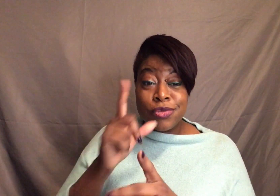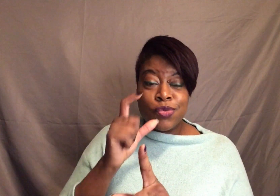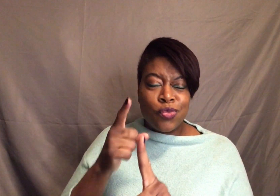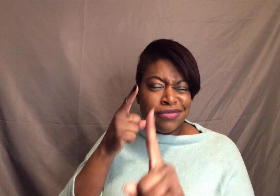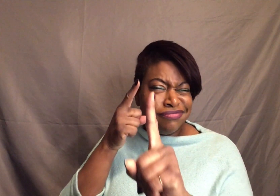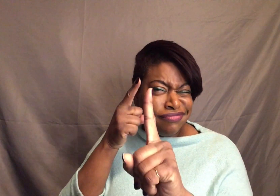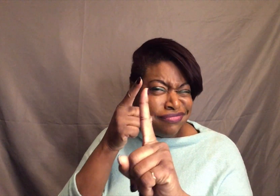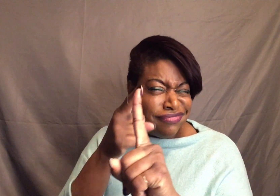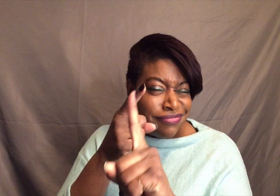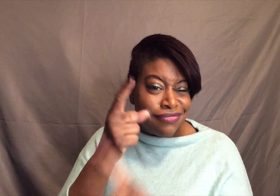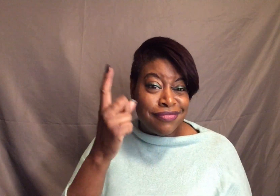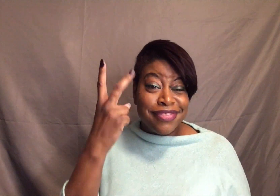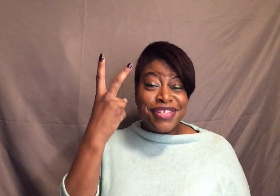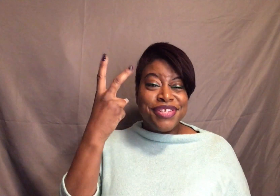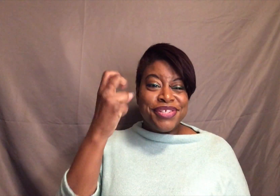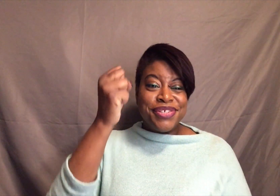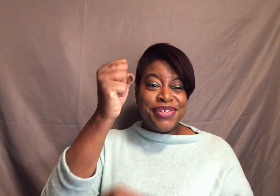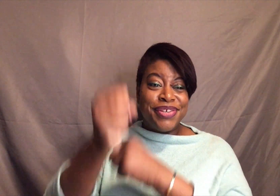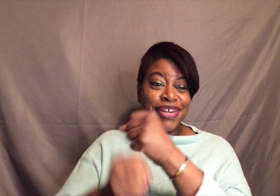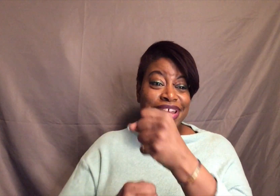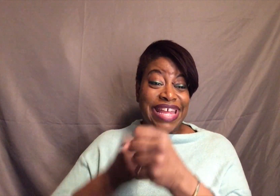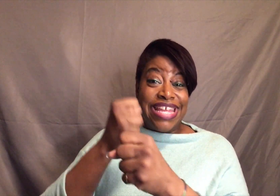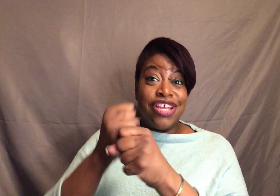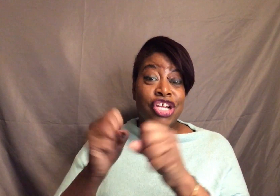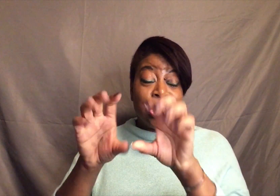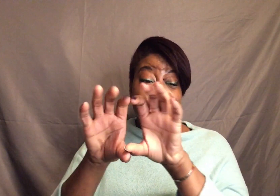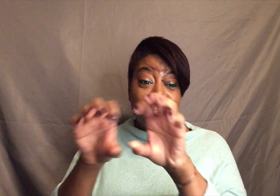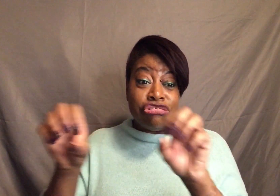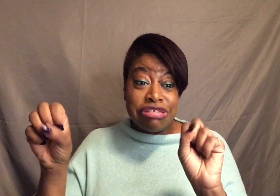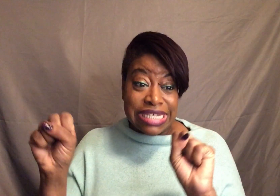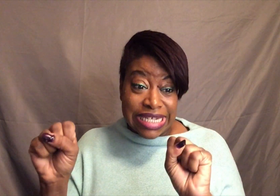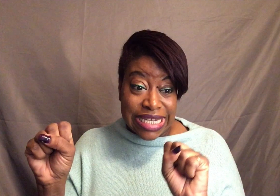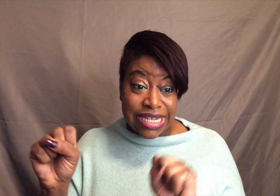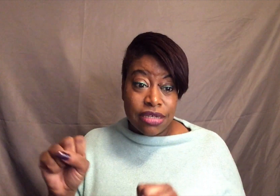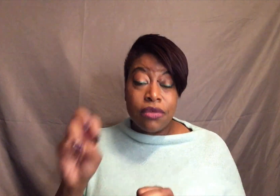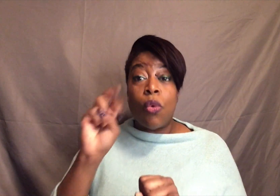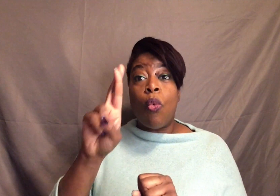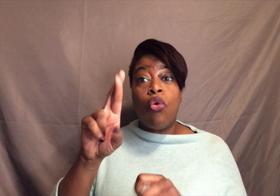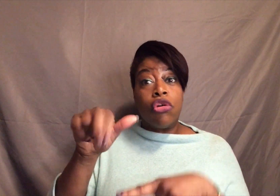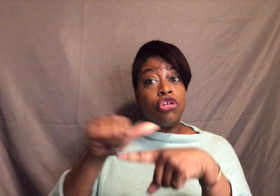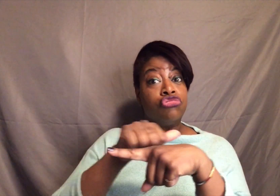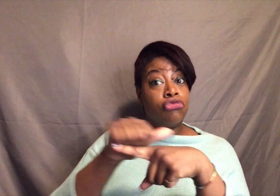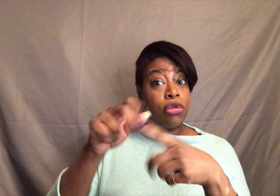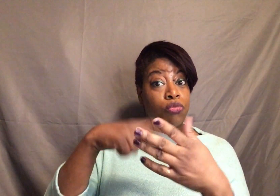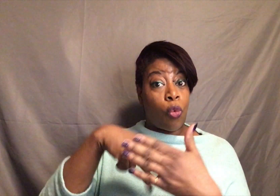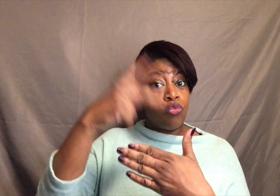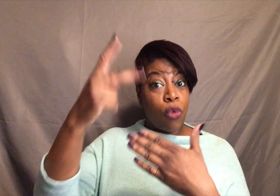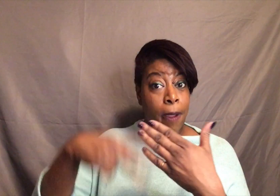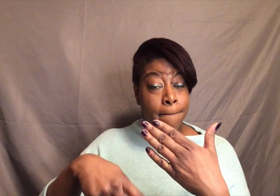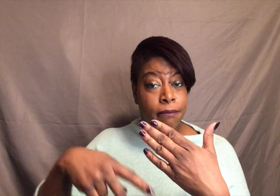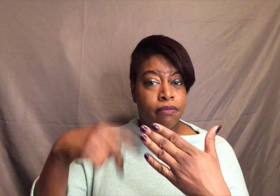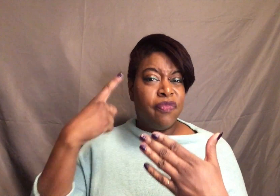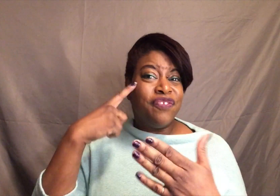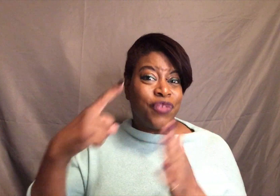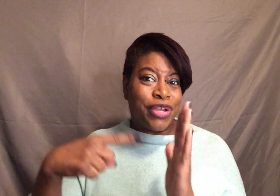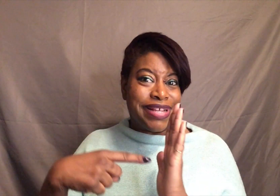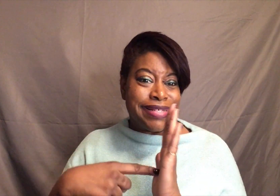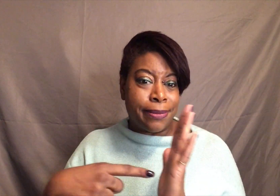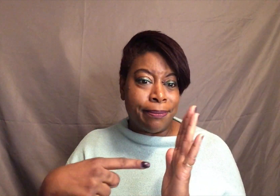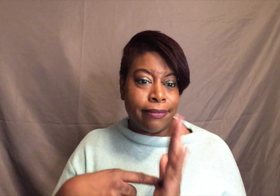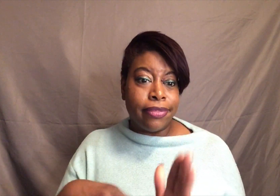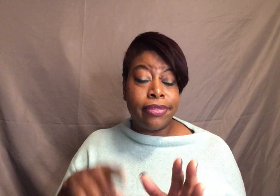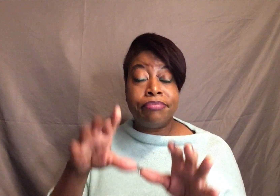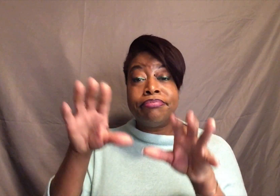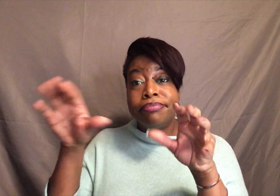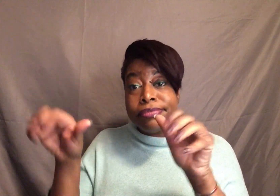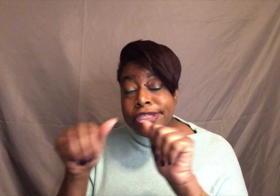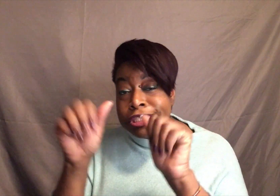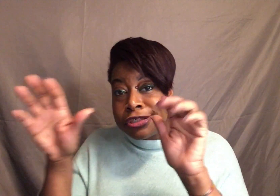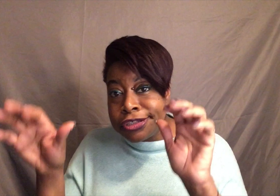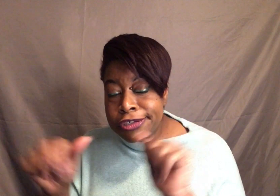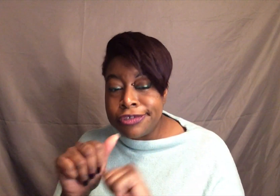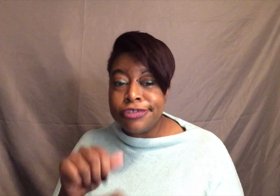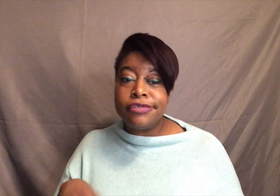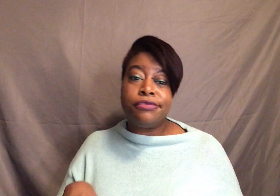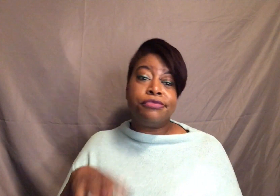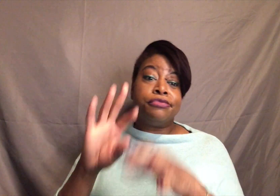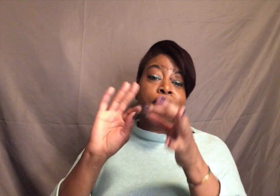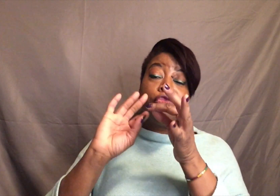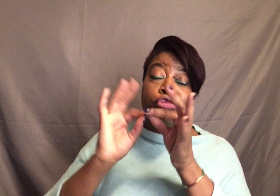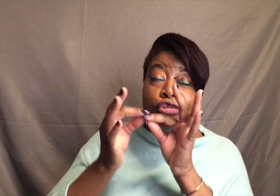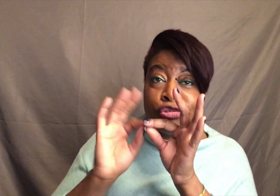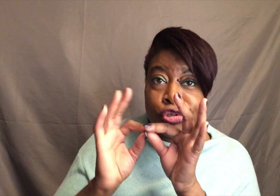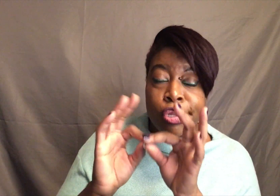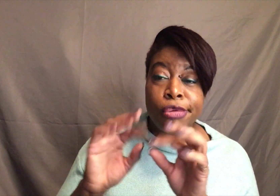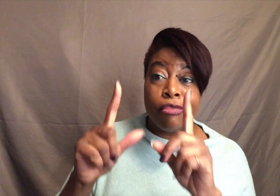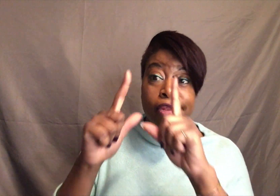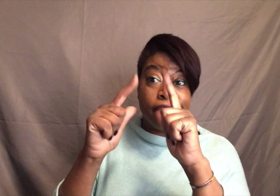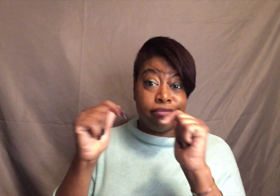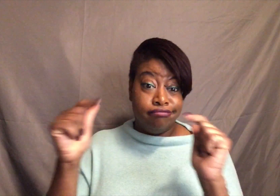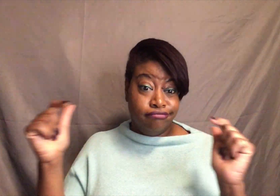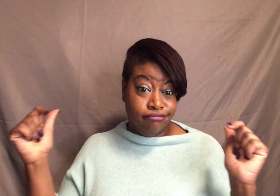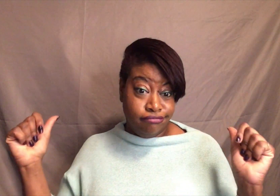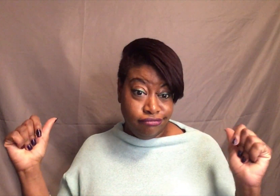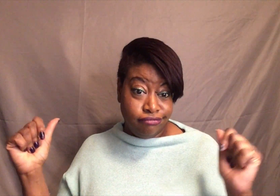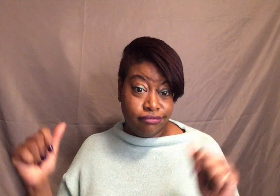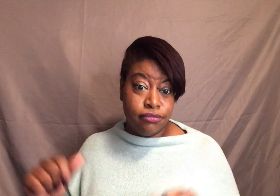who aims for a 2-year degree or training program (massage, interpreting, etc)